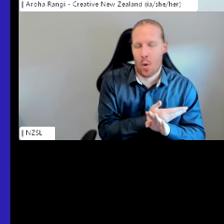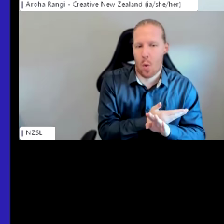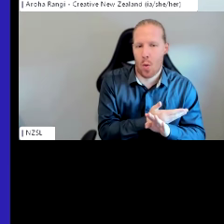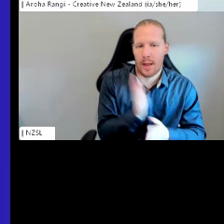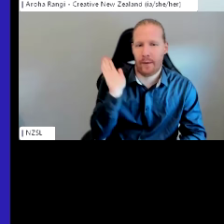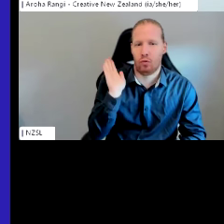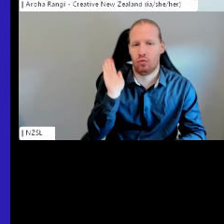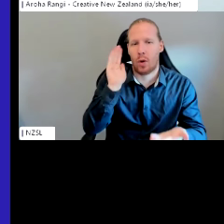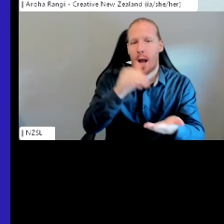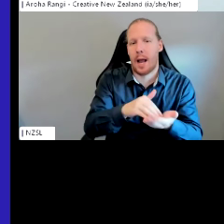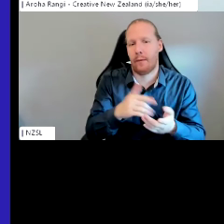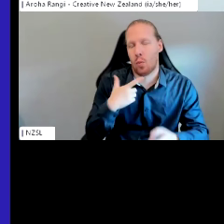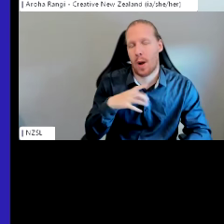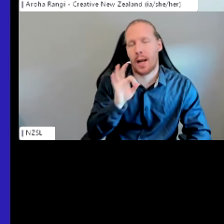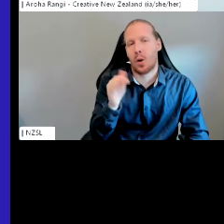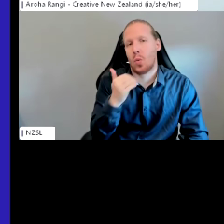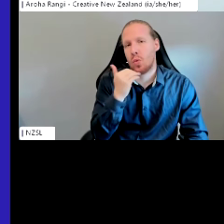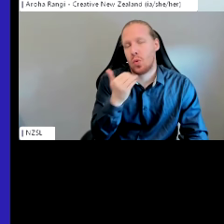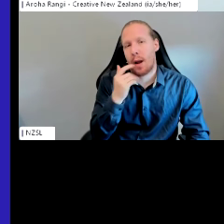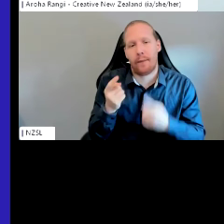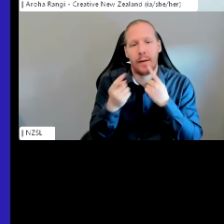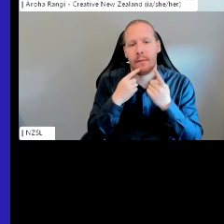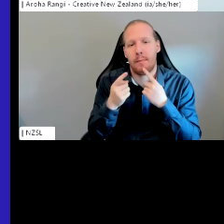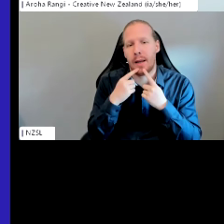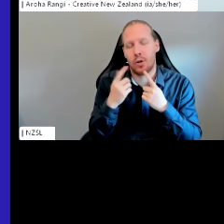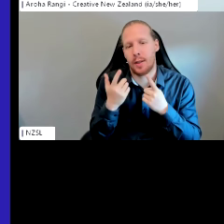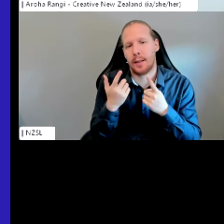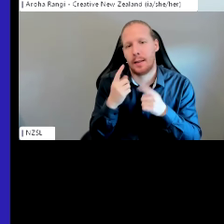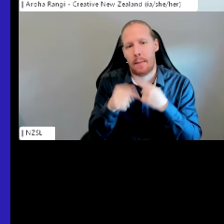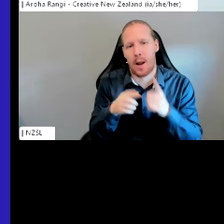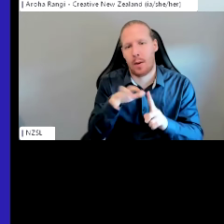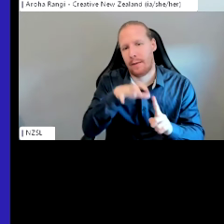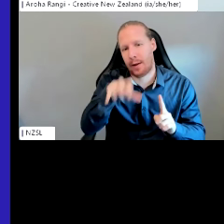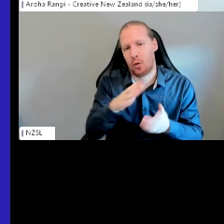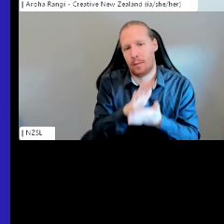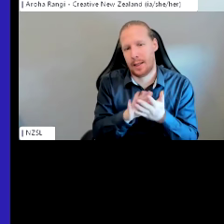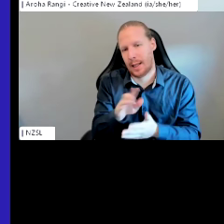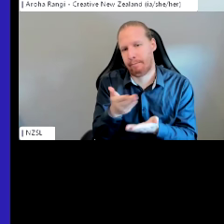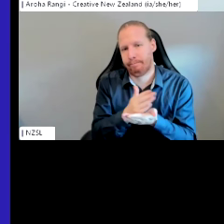information about the venue so they're unsure what they're going to get when they arrive or